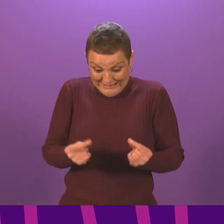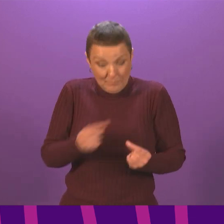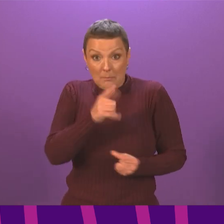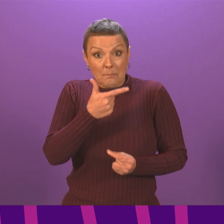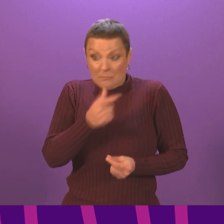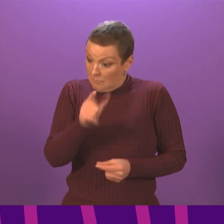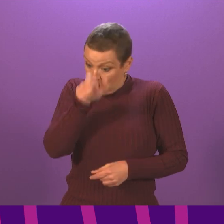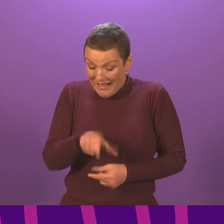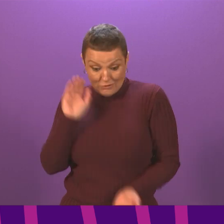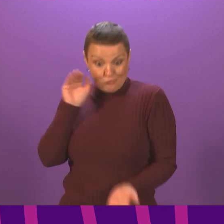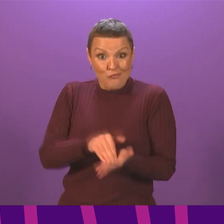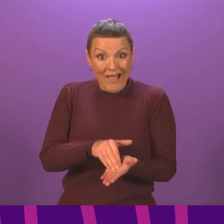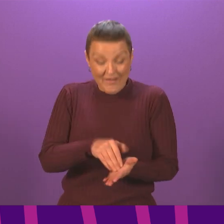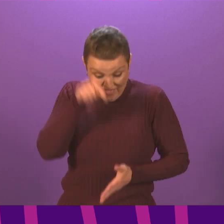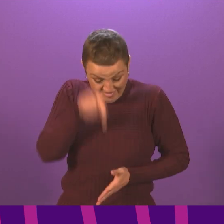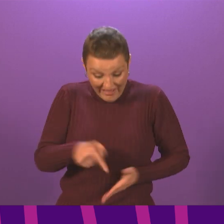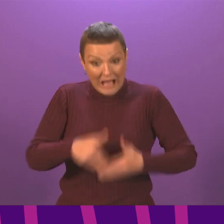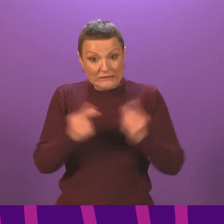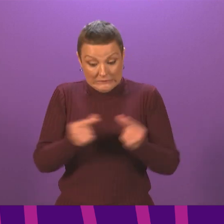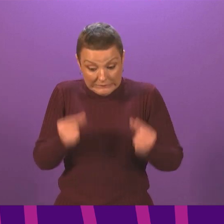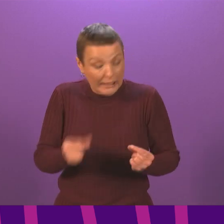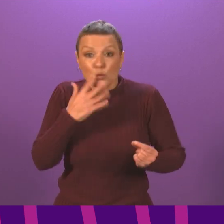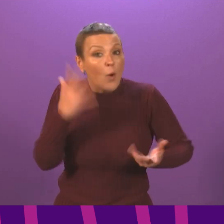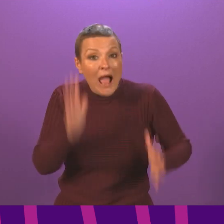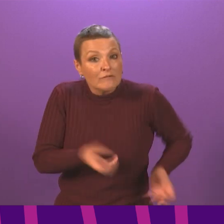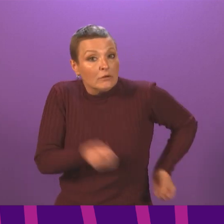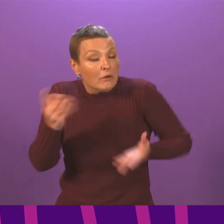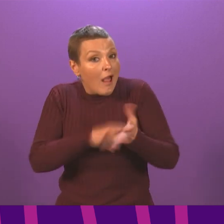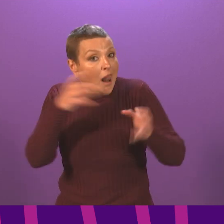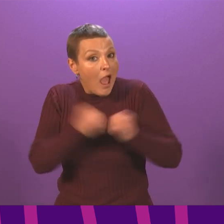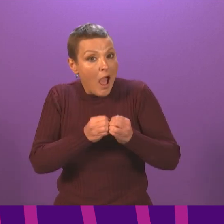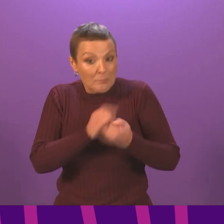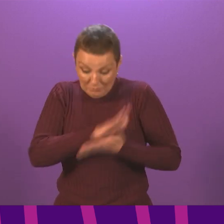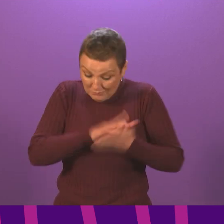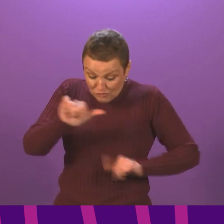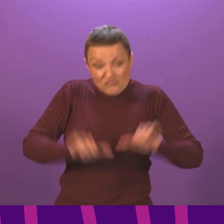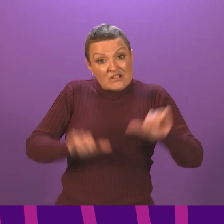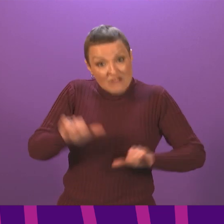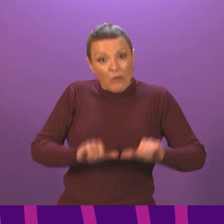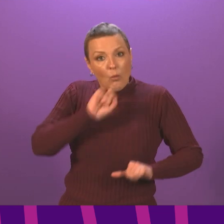on site with no lab required and results being available in less than half an hour. The type